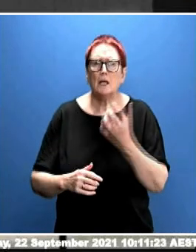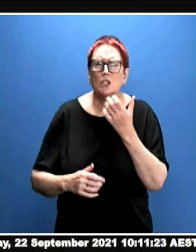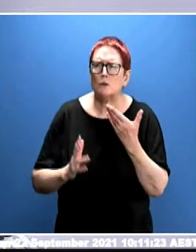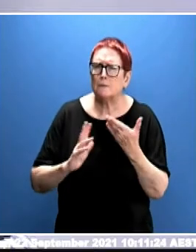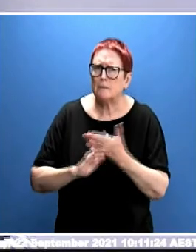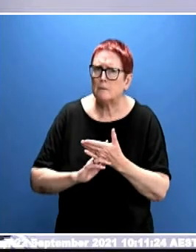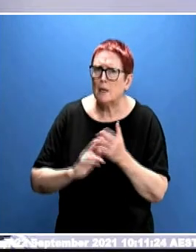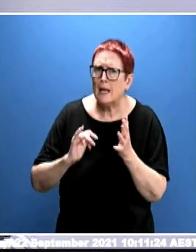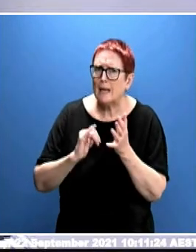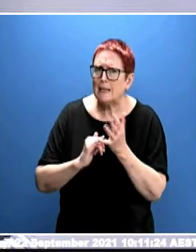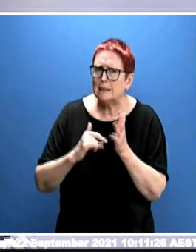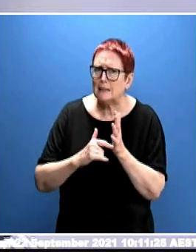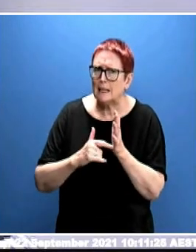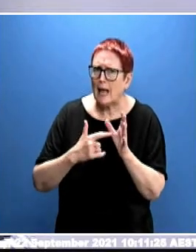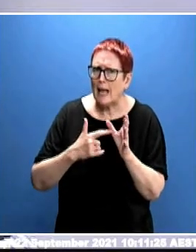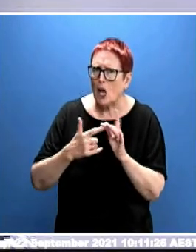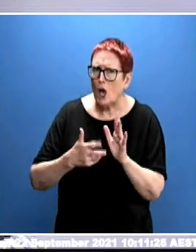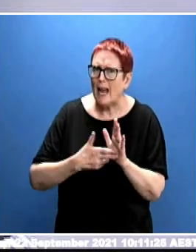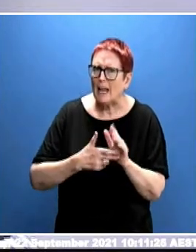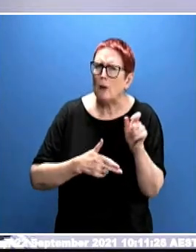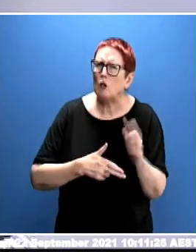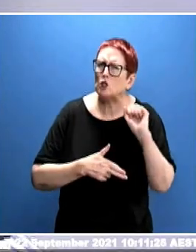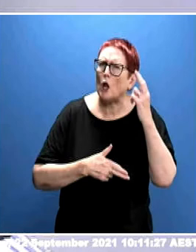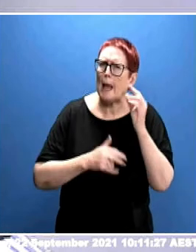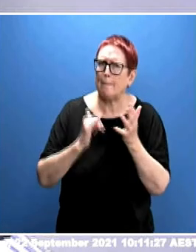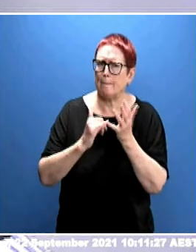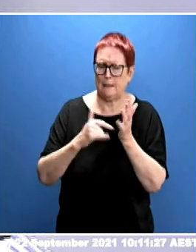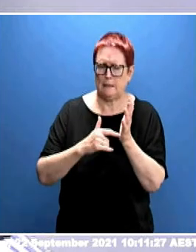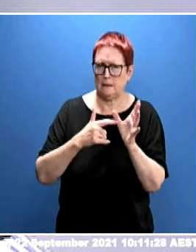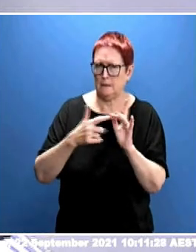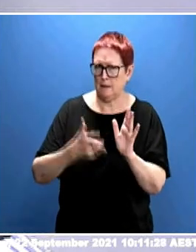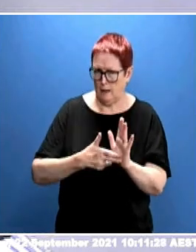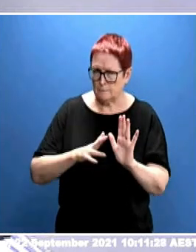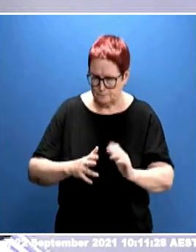Is that S-T-A-I-N? Yes, it is, Chair. Thank you.